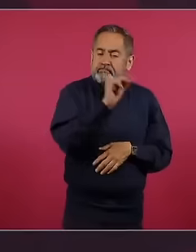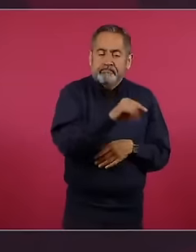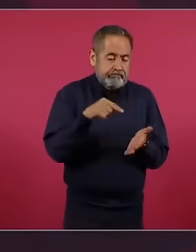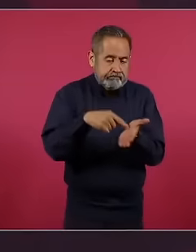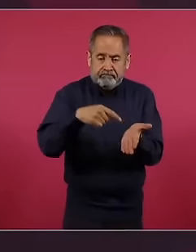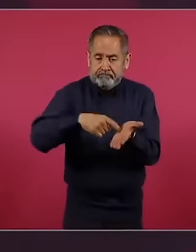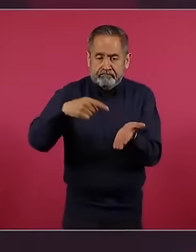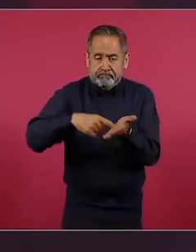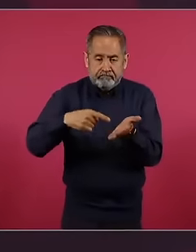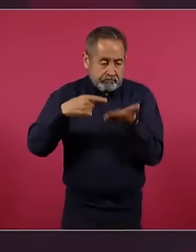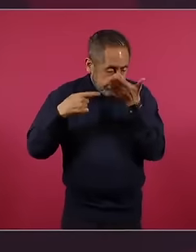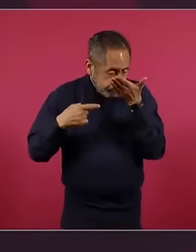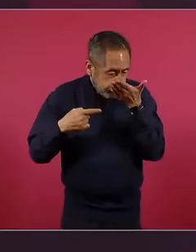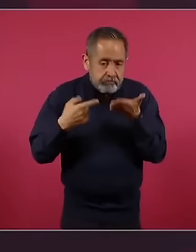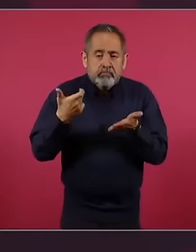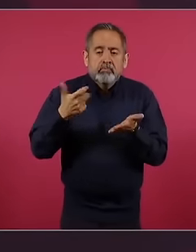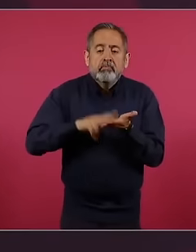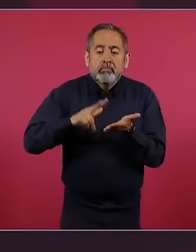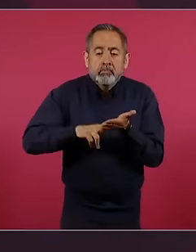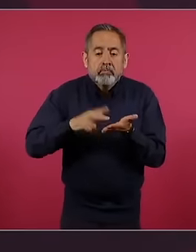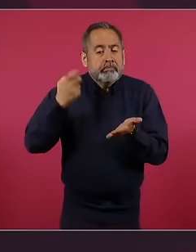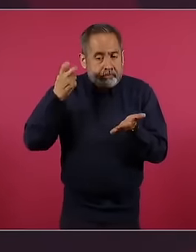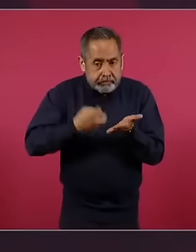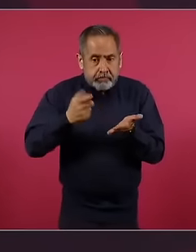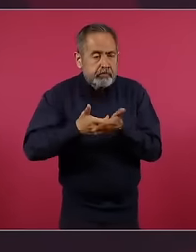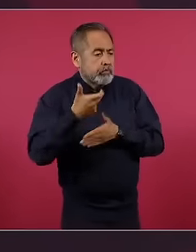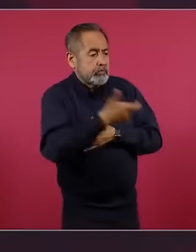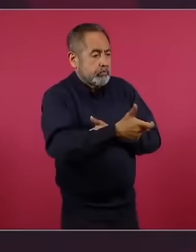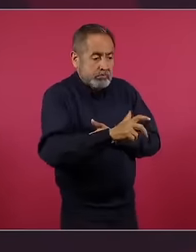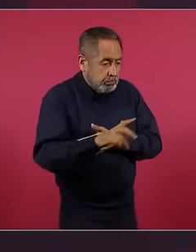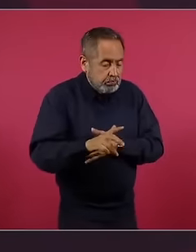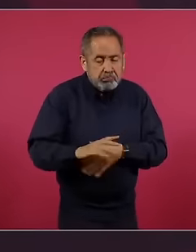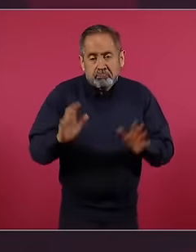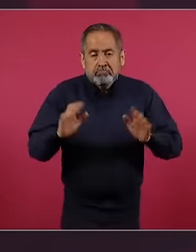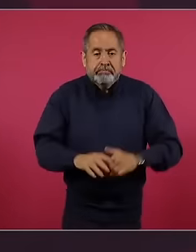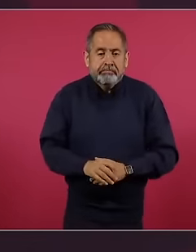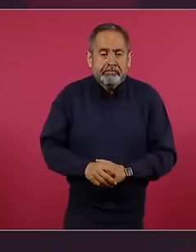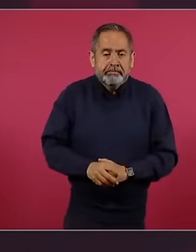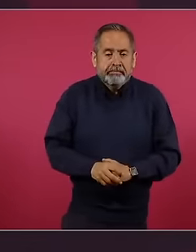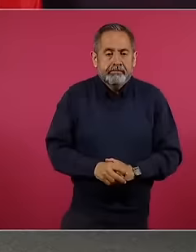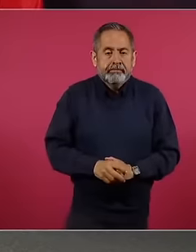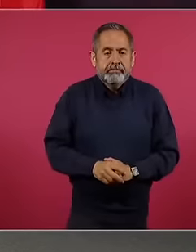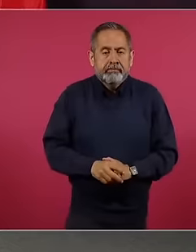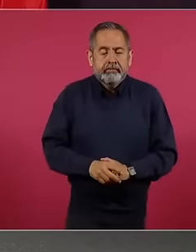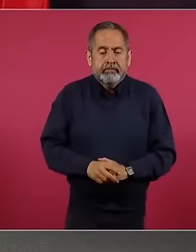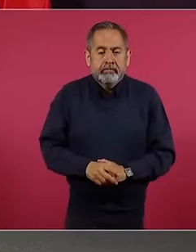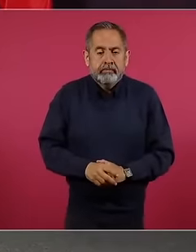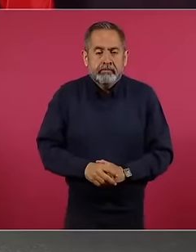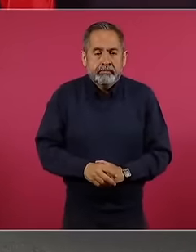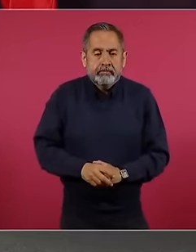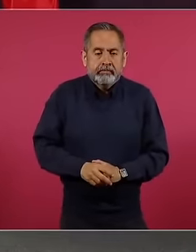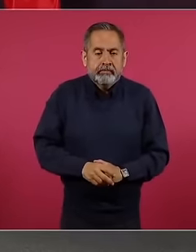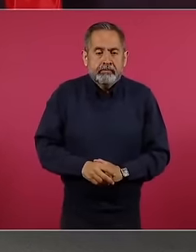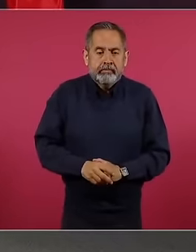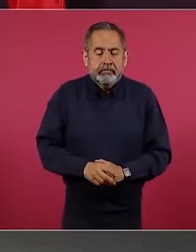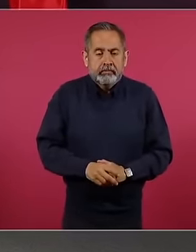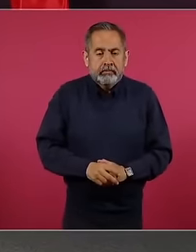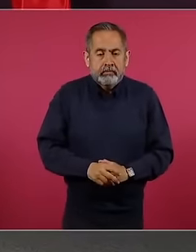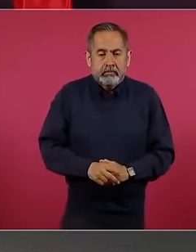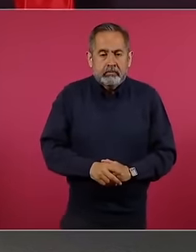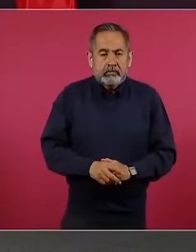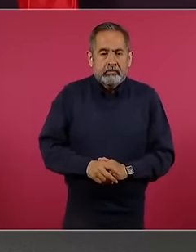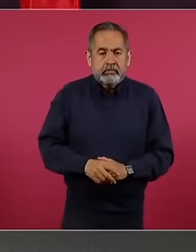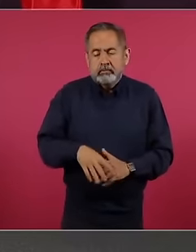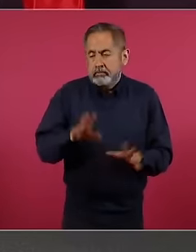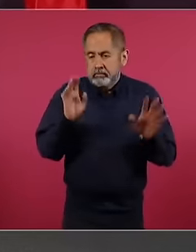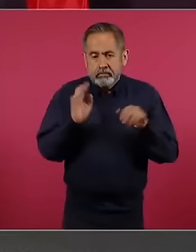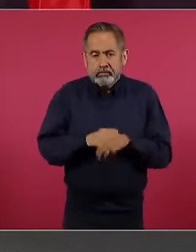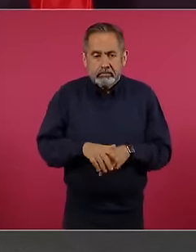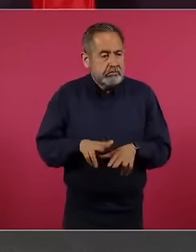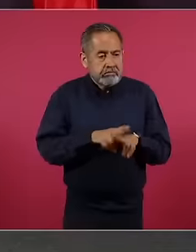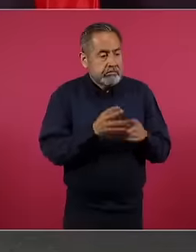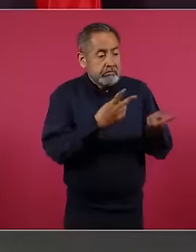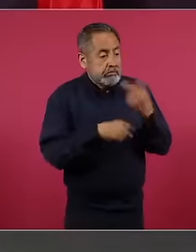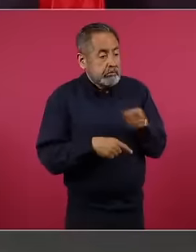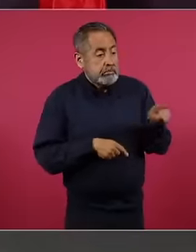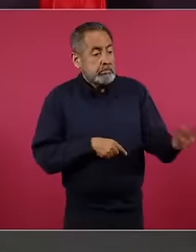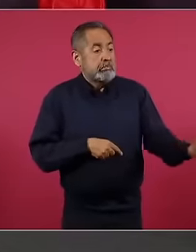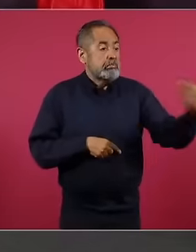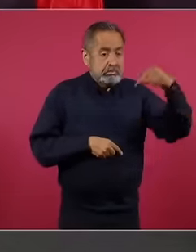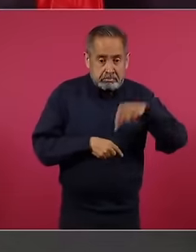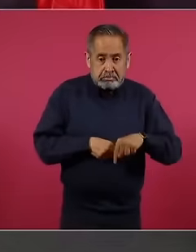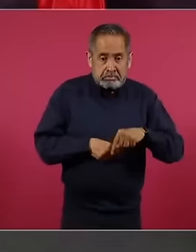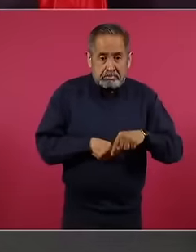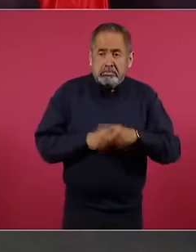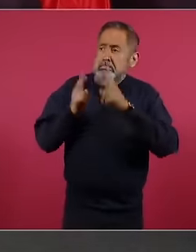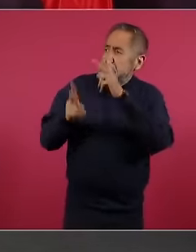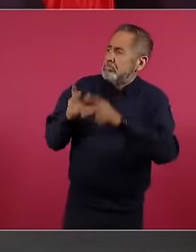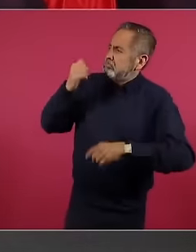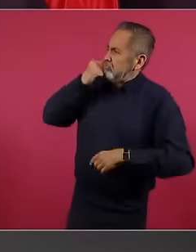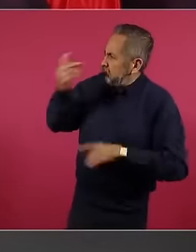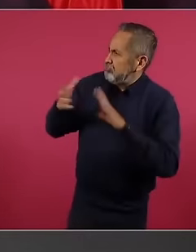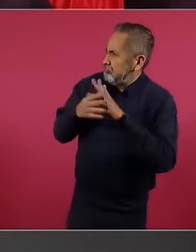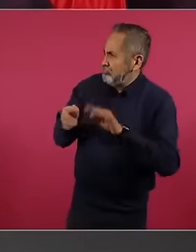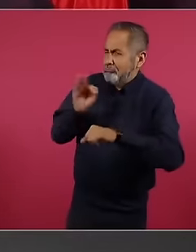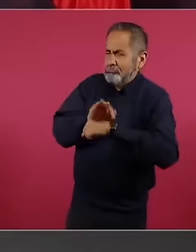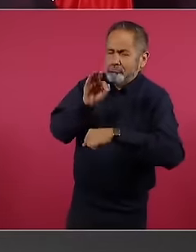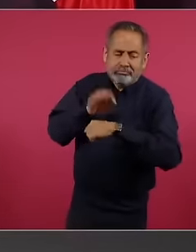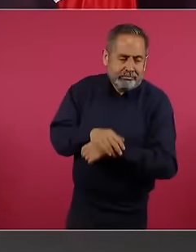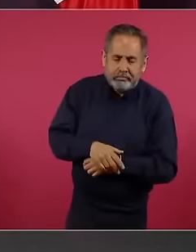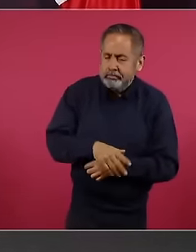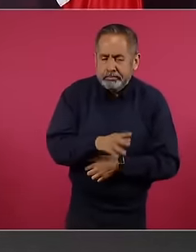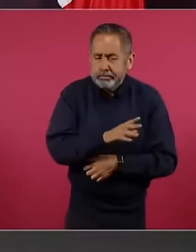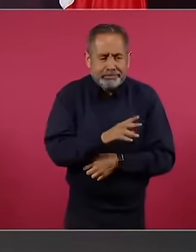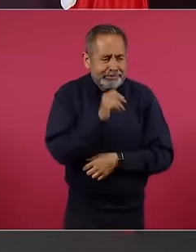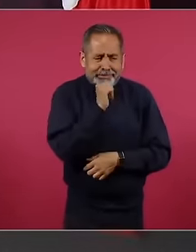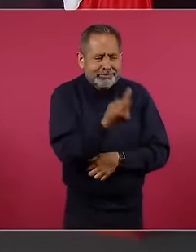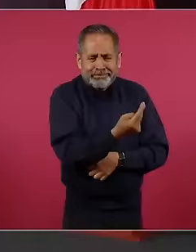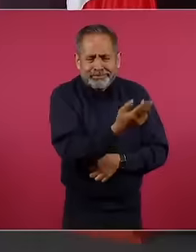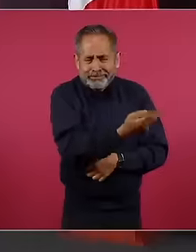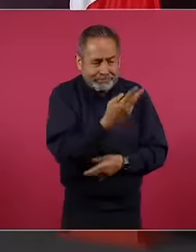law. Of course, the man who is asking to be paid doesn't even come.